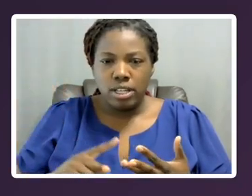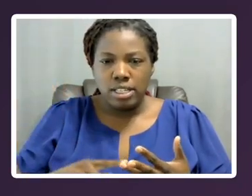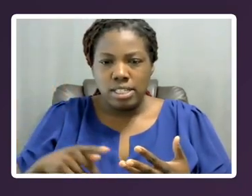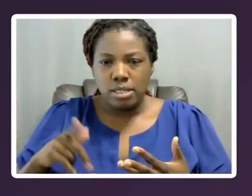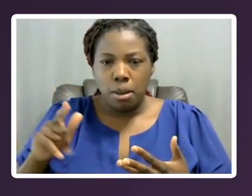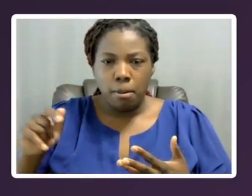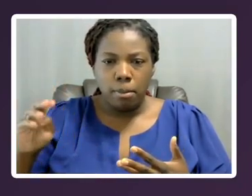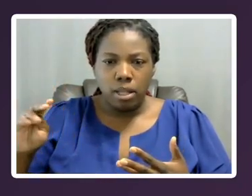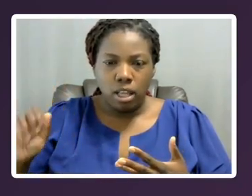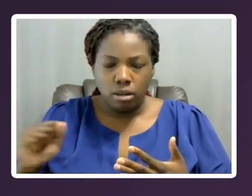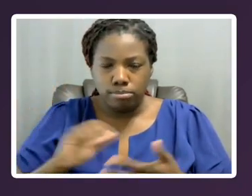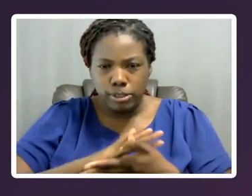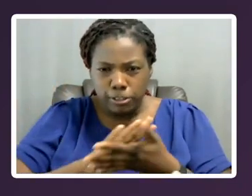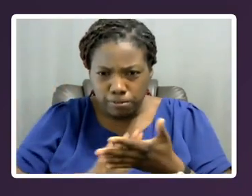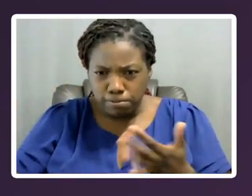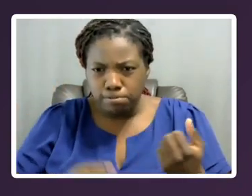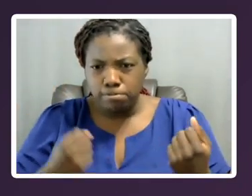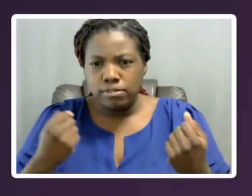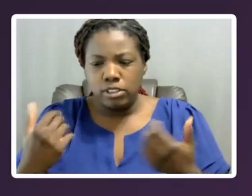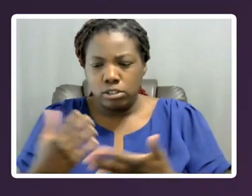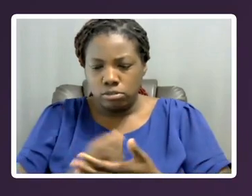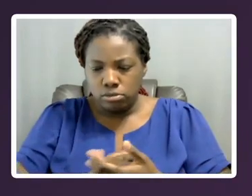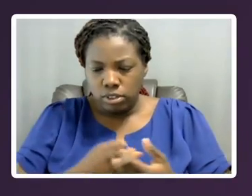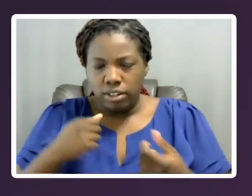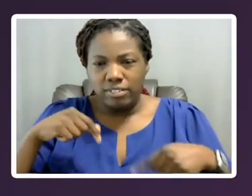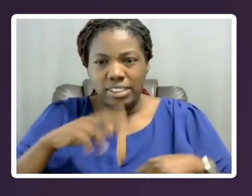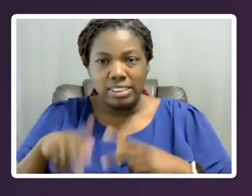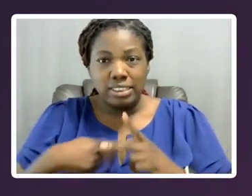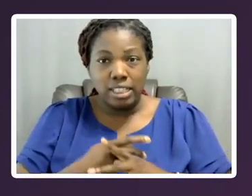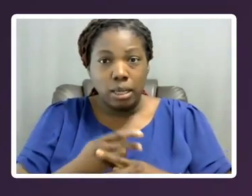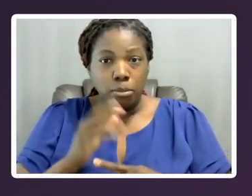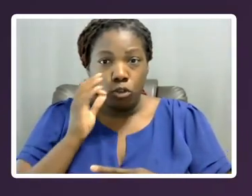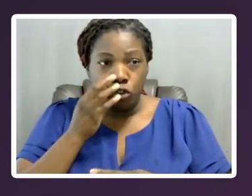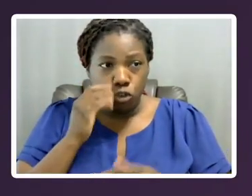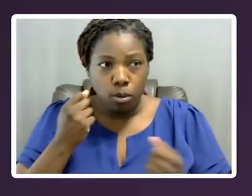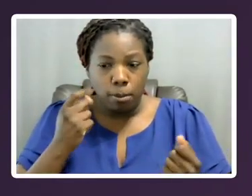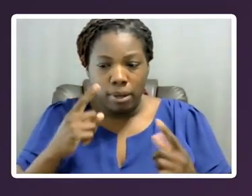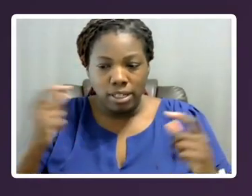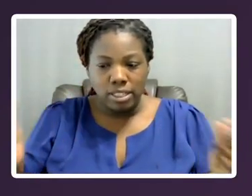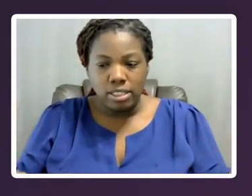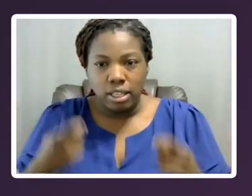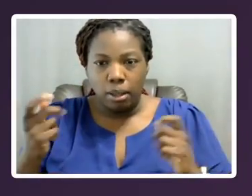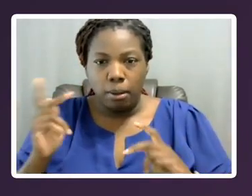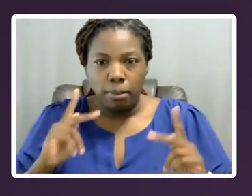these fruits were many celebrations. Sometimes people call them Thanksgivings. But of course,